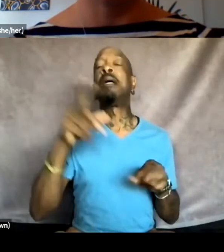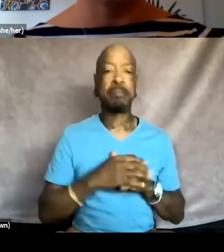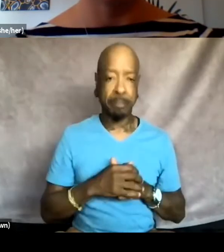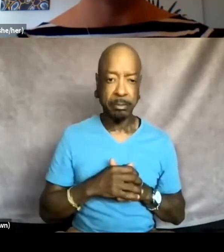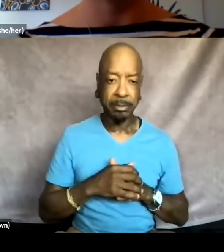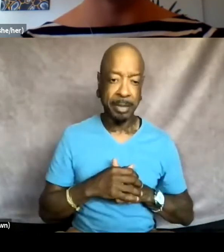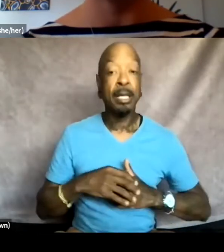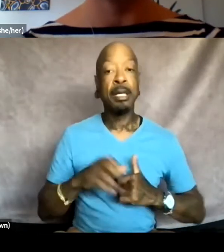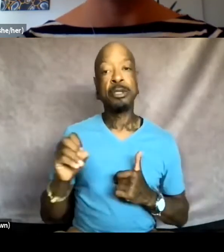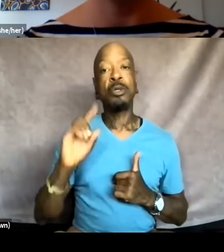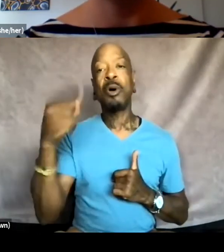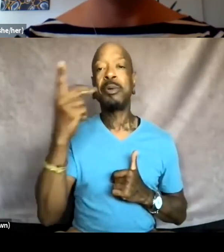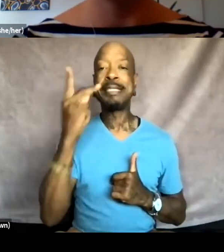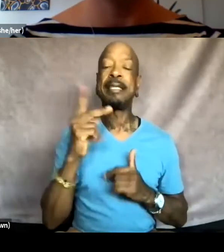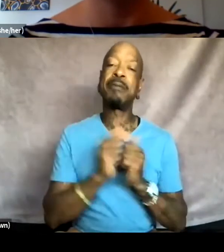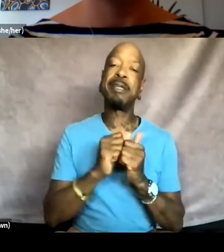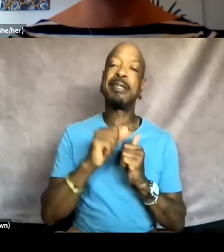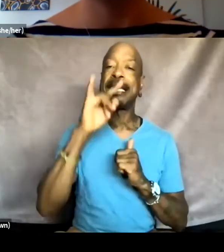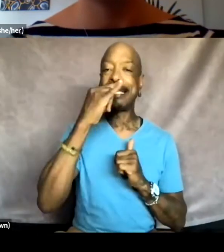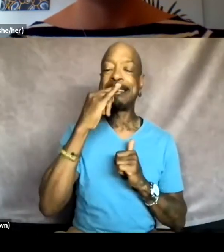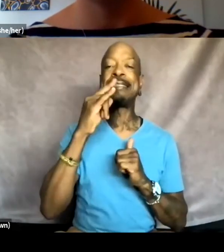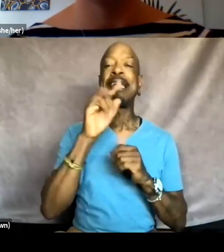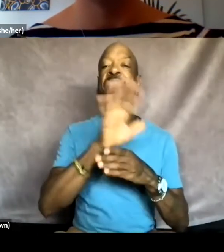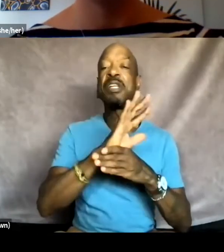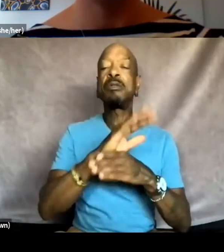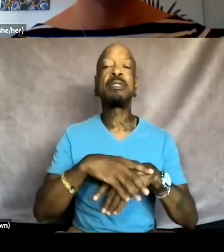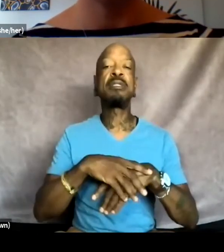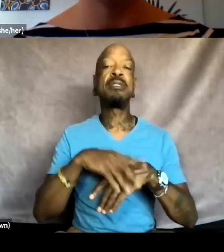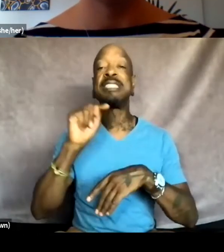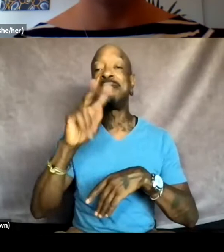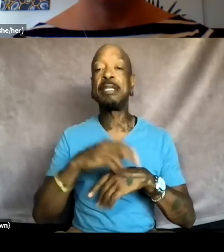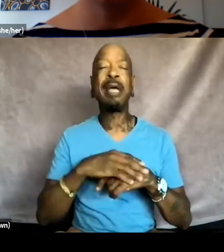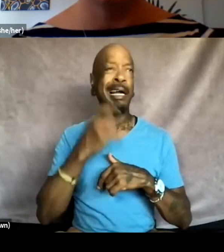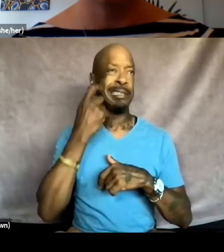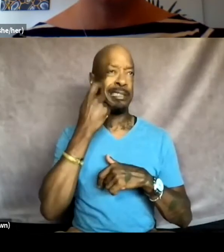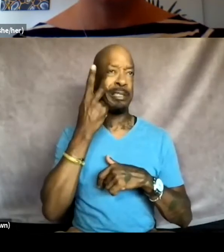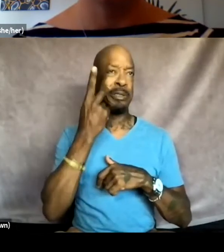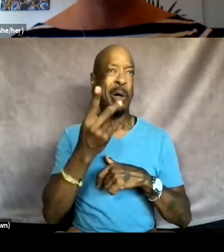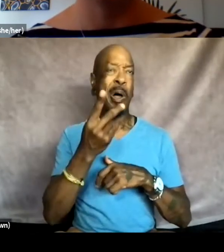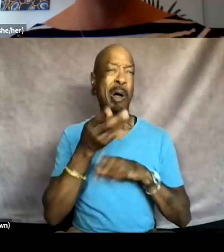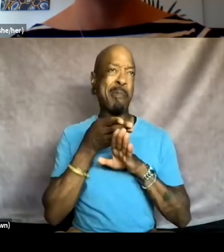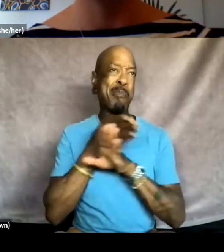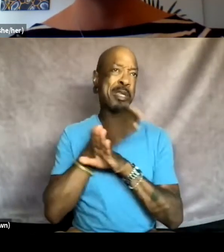Keah Brown: With kids in films and TV I just saw a trailer for one of those it's like a